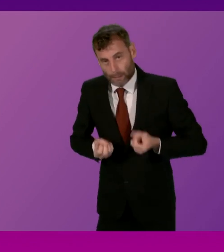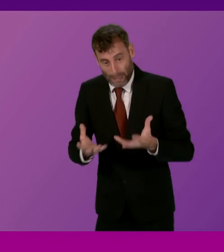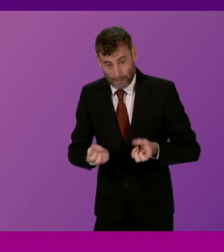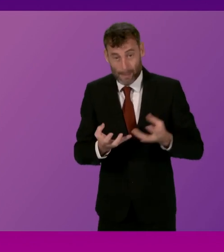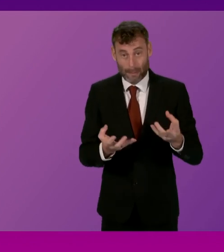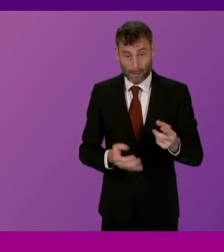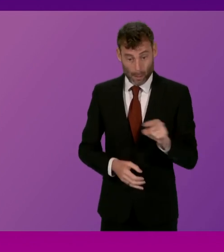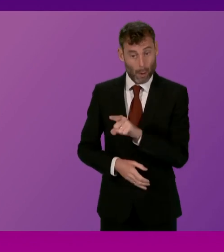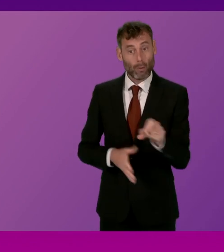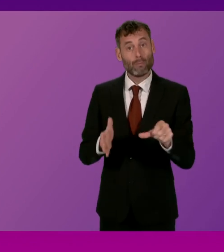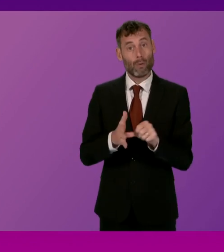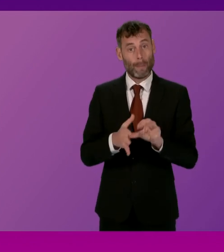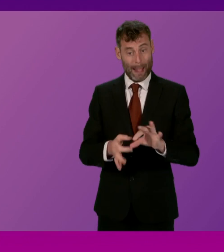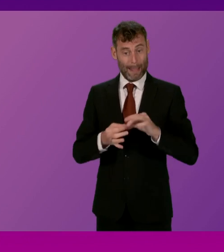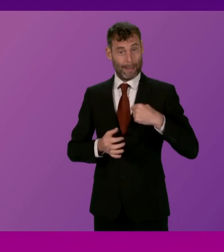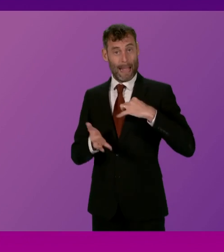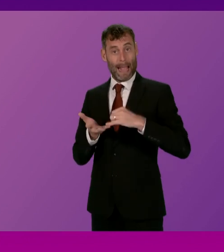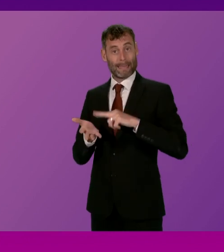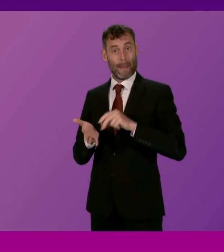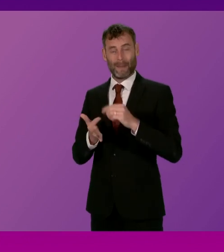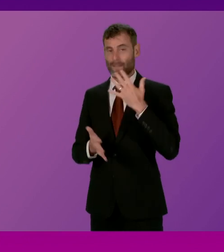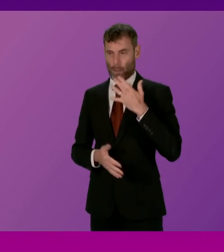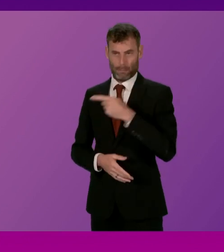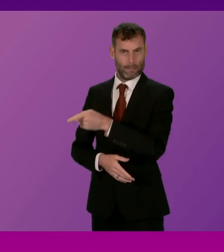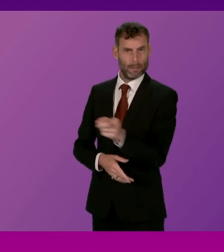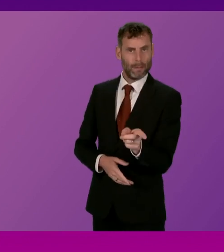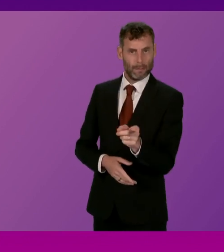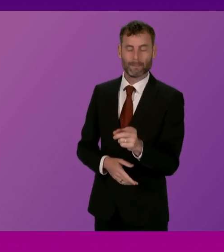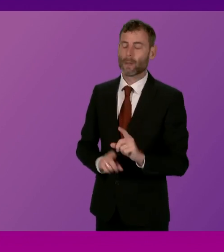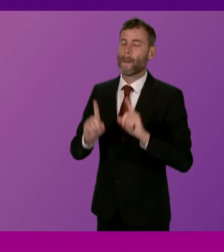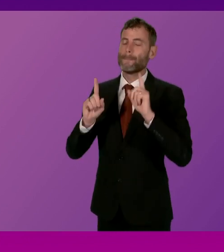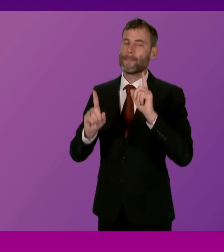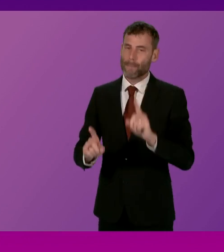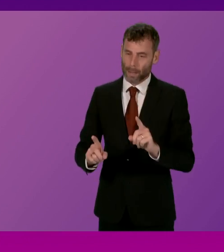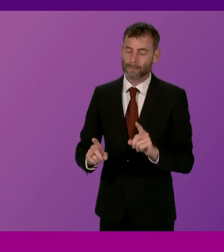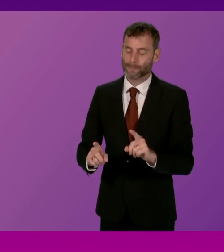Nevertheless, the scale of funding for the arts and culture sector is comparatively low